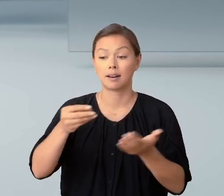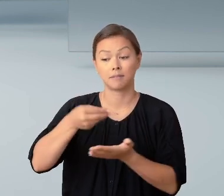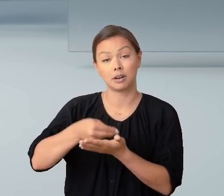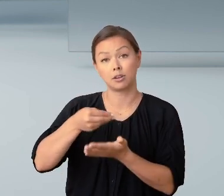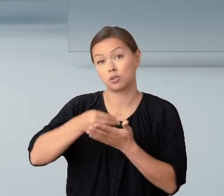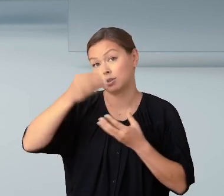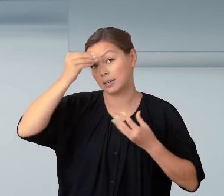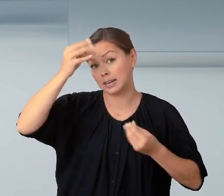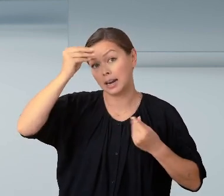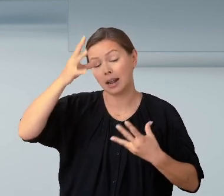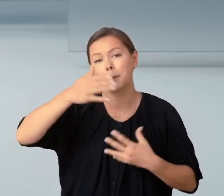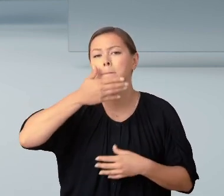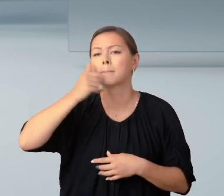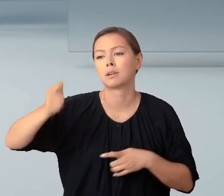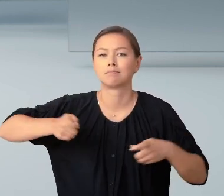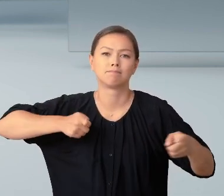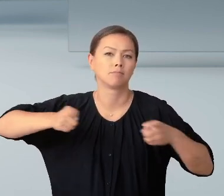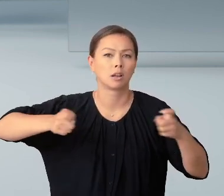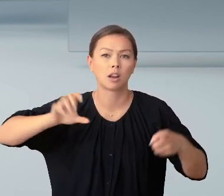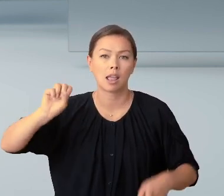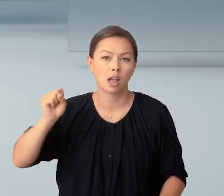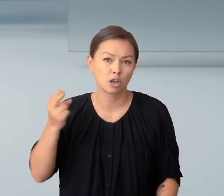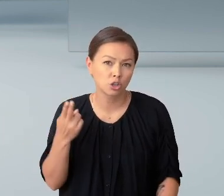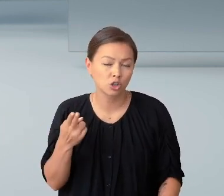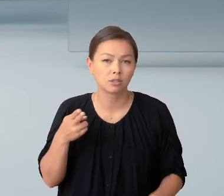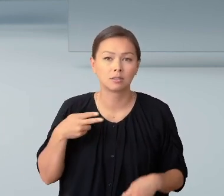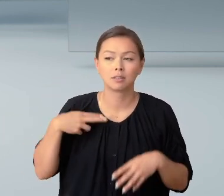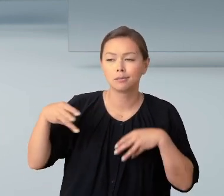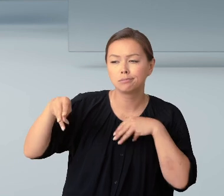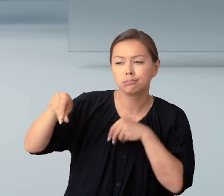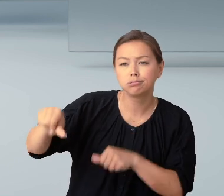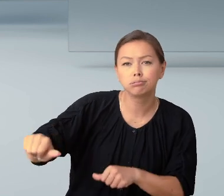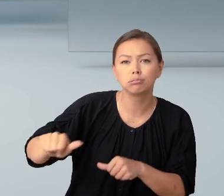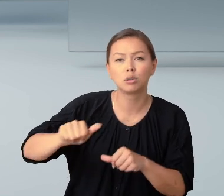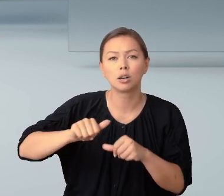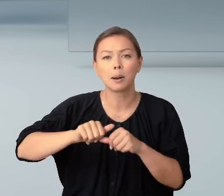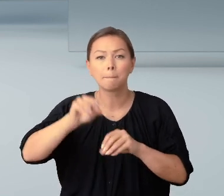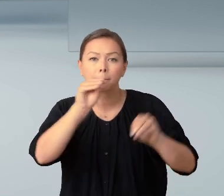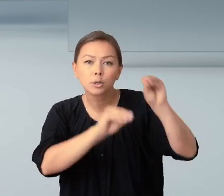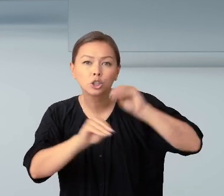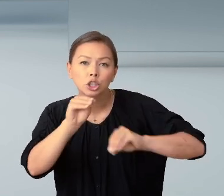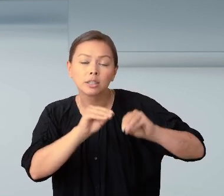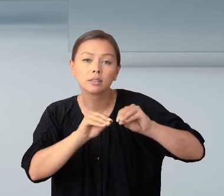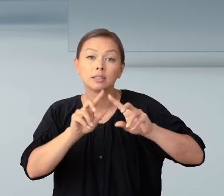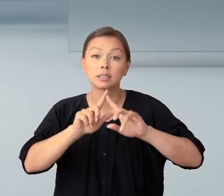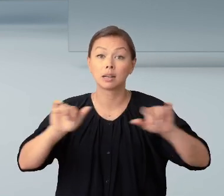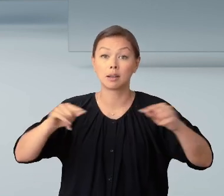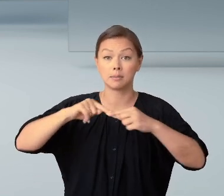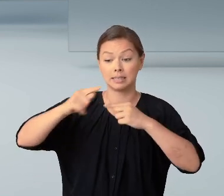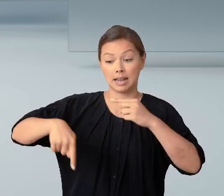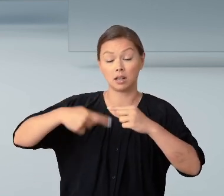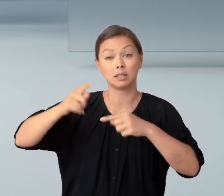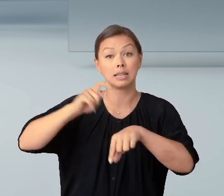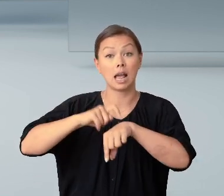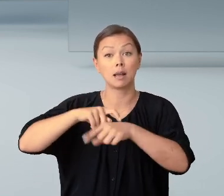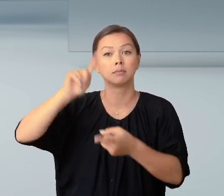flow, bank reconciliation, fixed assets, budgeting, and project costing, while shortening cycle times with late payment prediction